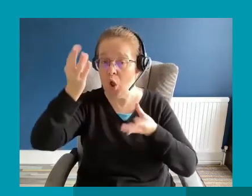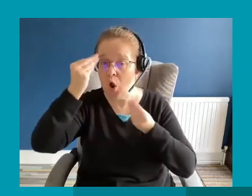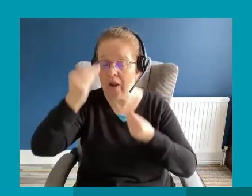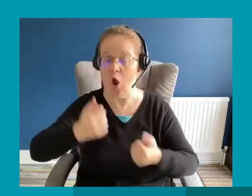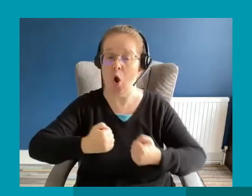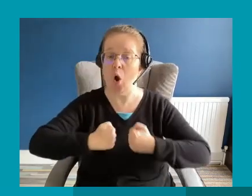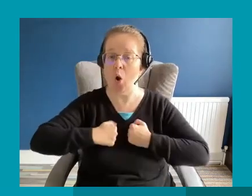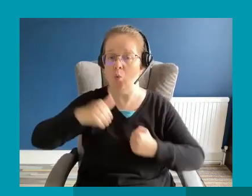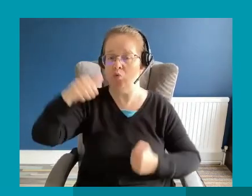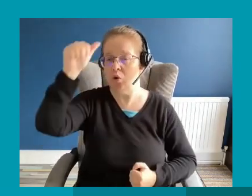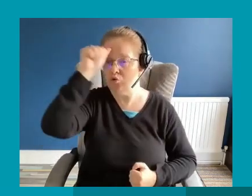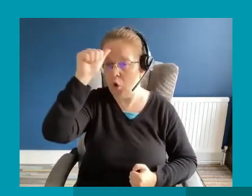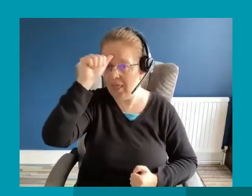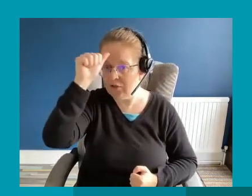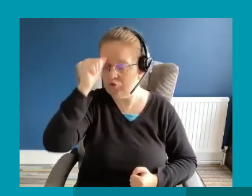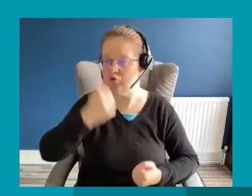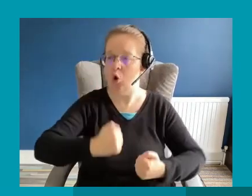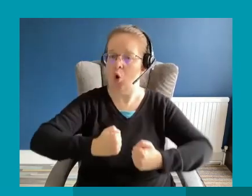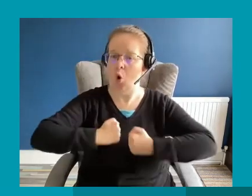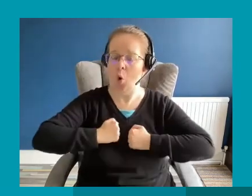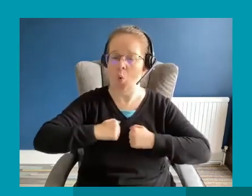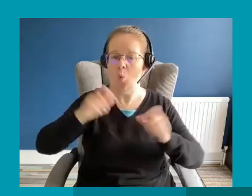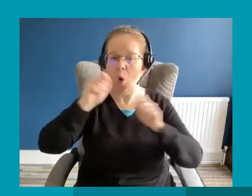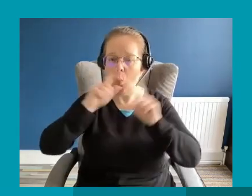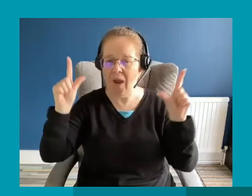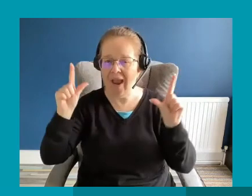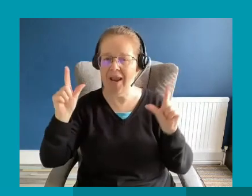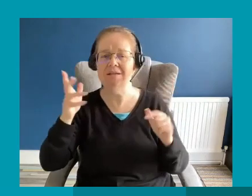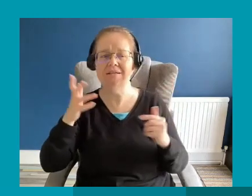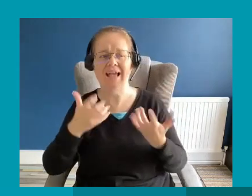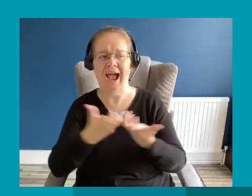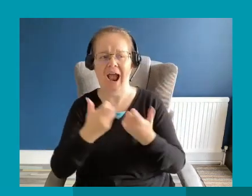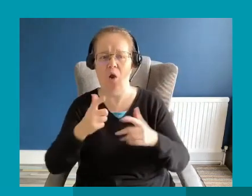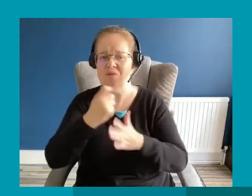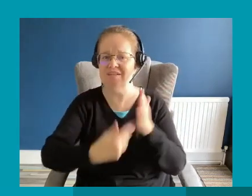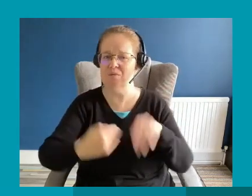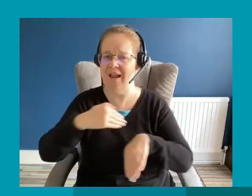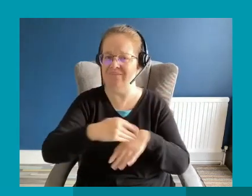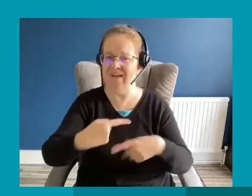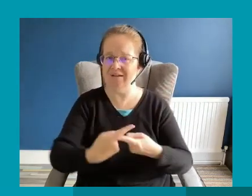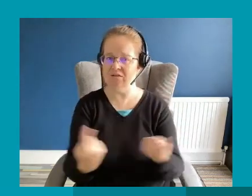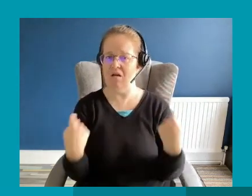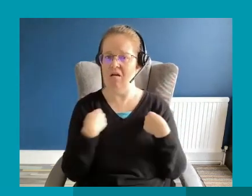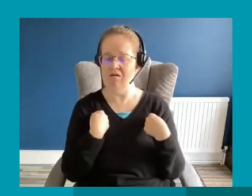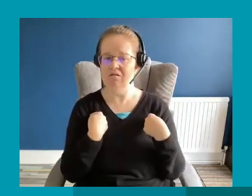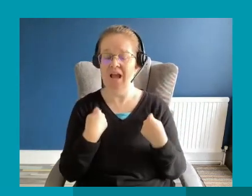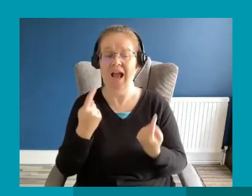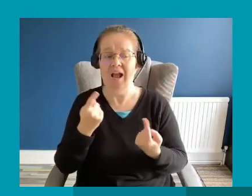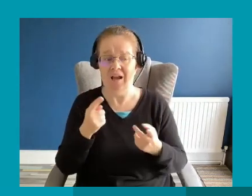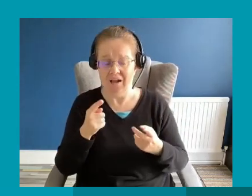how our disability effects us but also understanding you know what what's out there to support... us